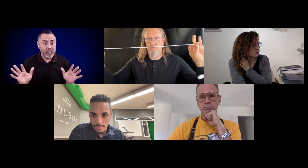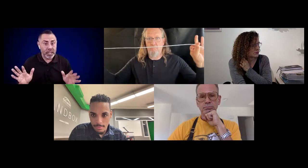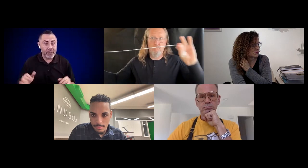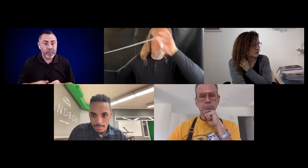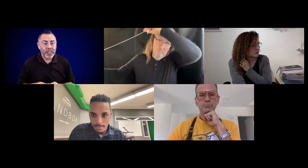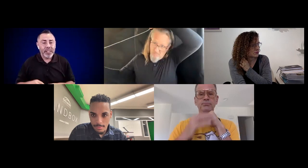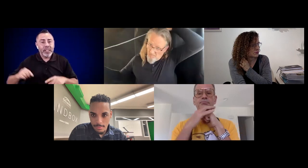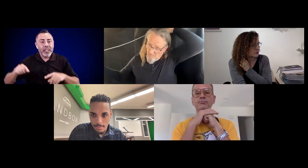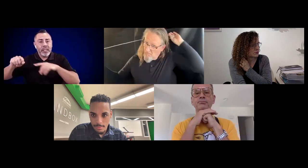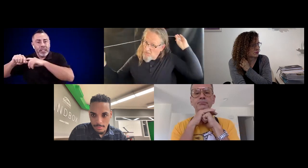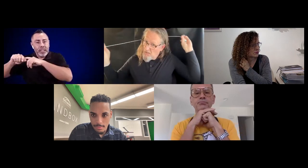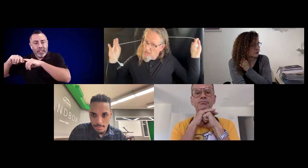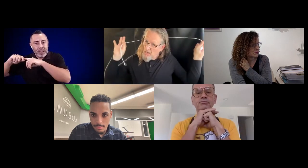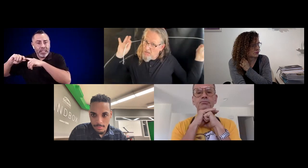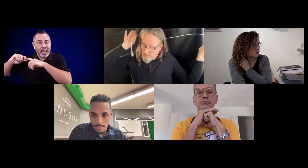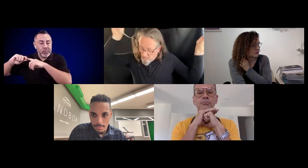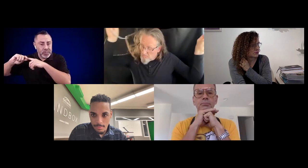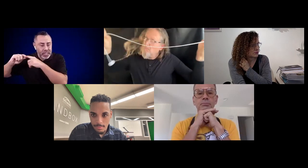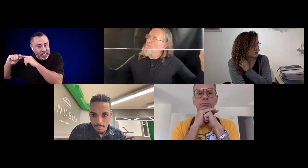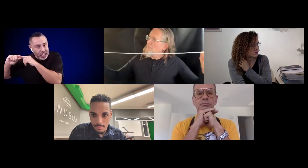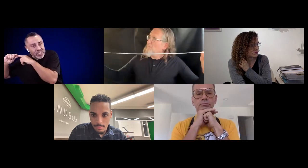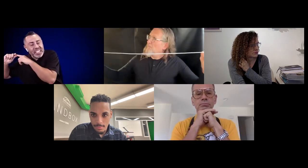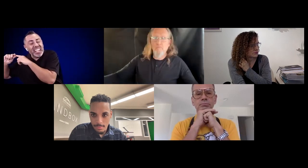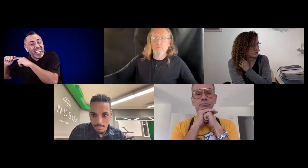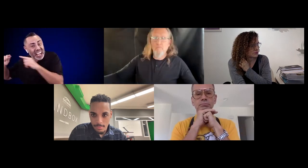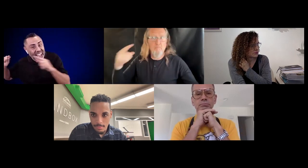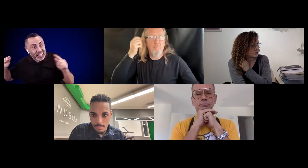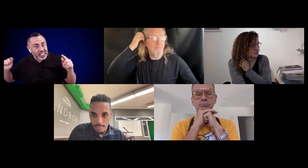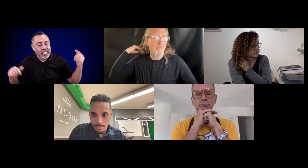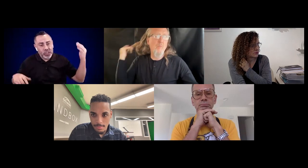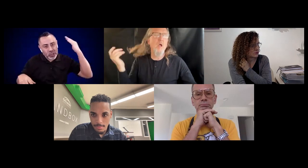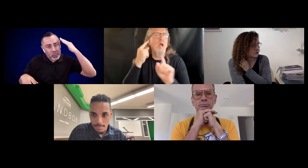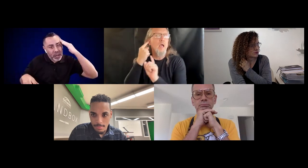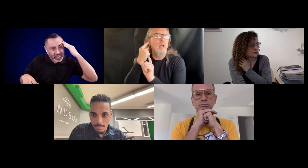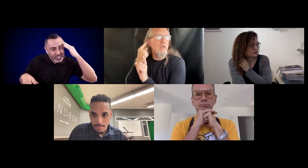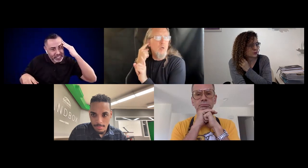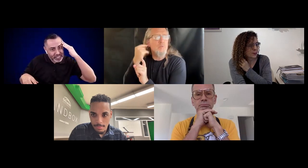You see that it comes, it comes in a line into the mind right?